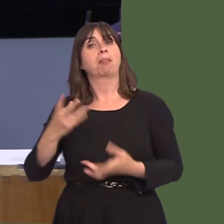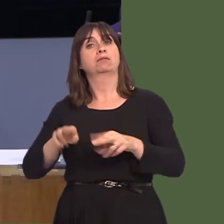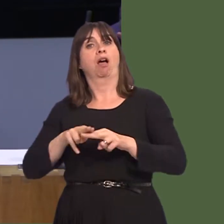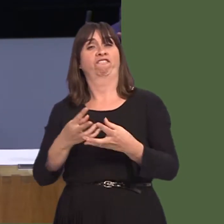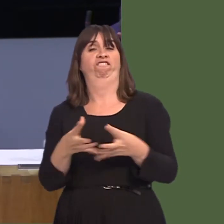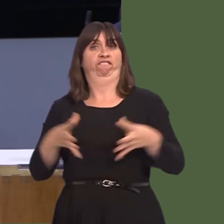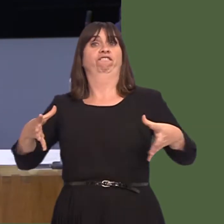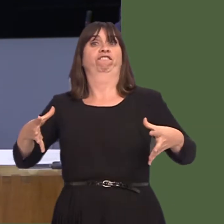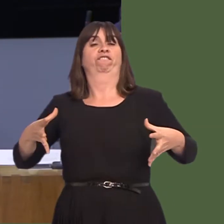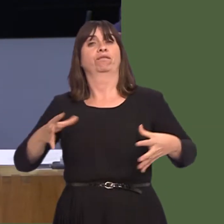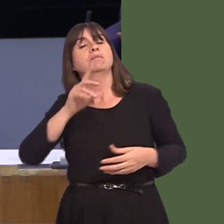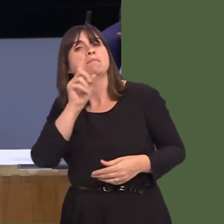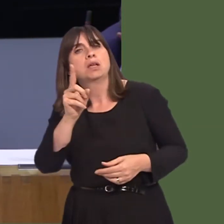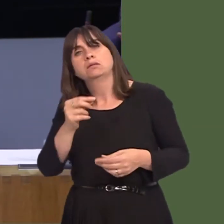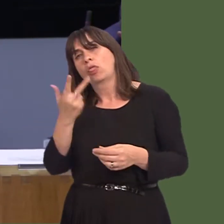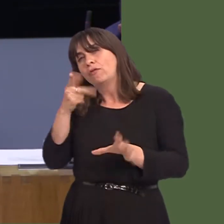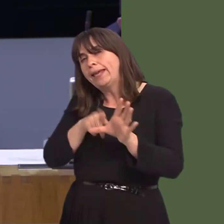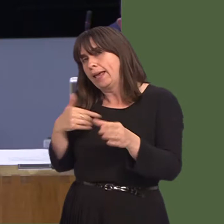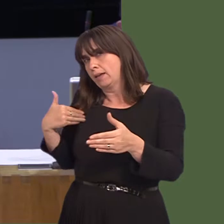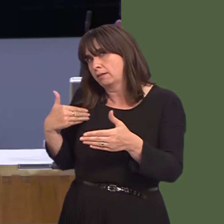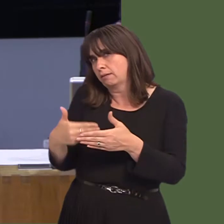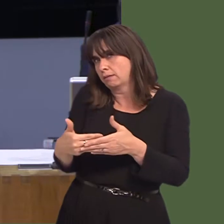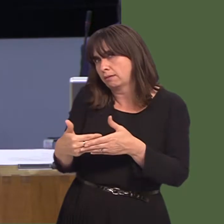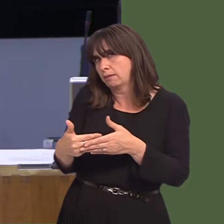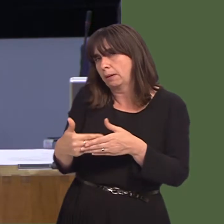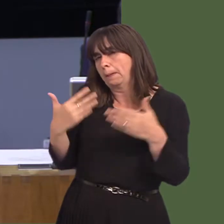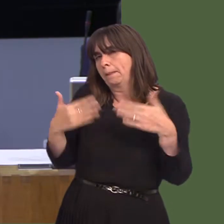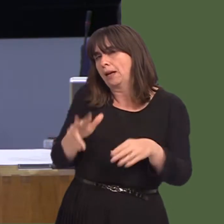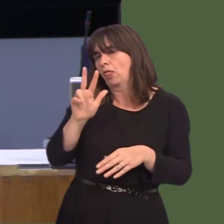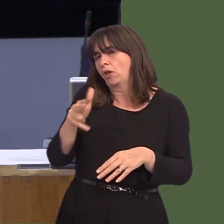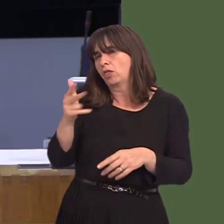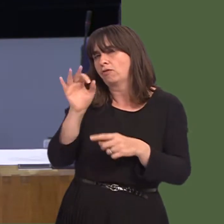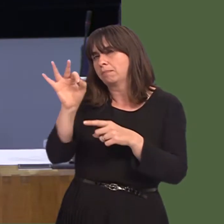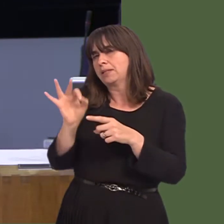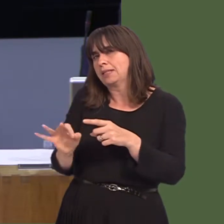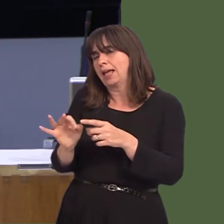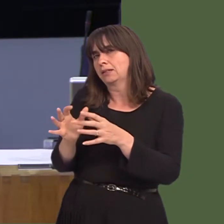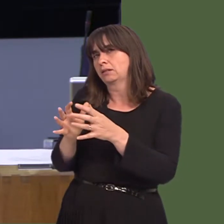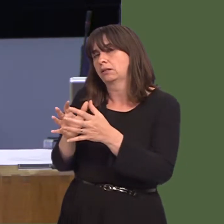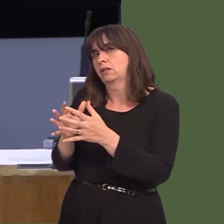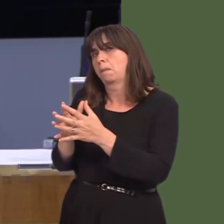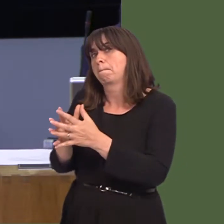yet, in the last three years, there has been a 33 per cent increase in violent crime in